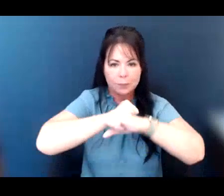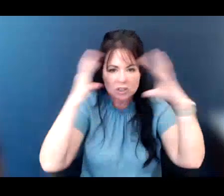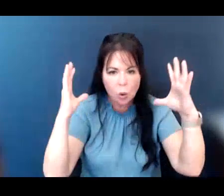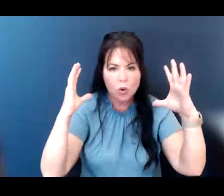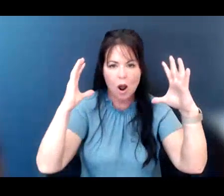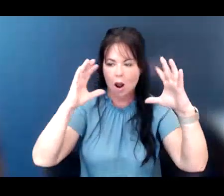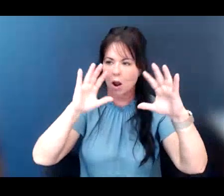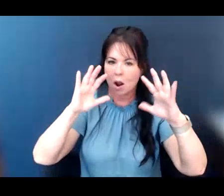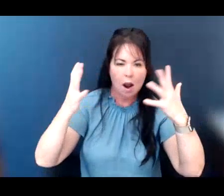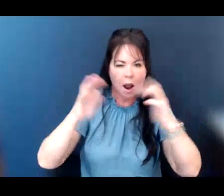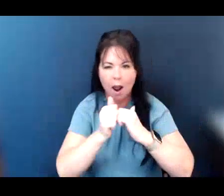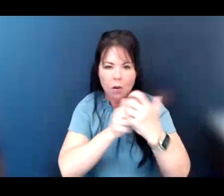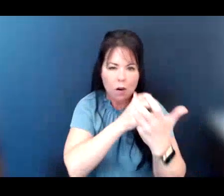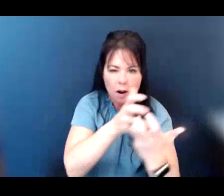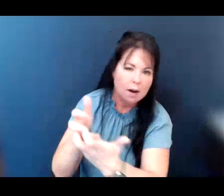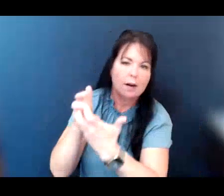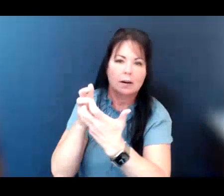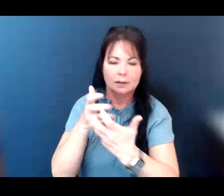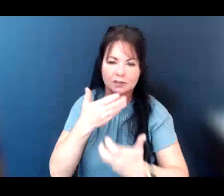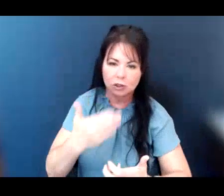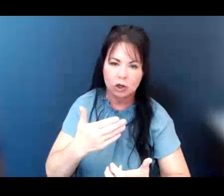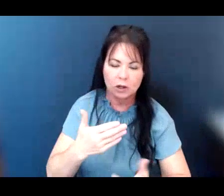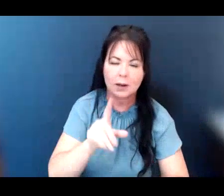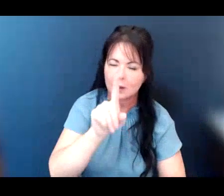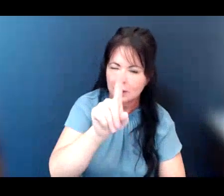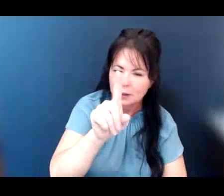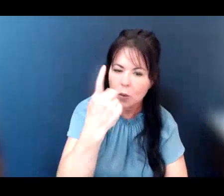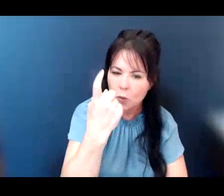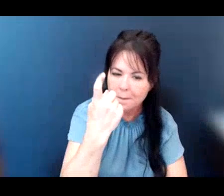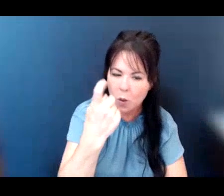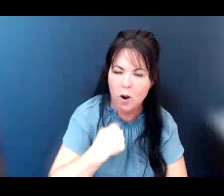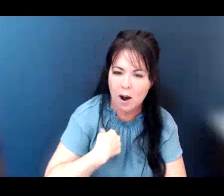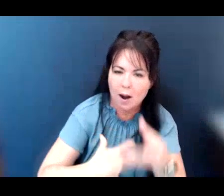Yeah, I'll leave it there. Oh, you know what? One more thing I wanted to say.